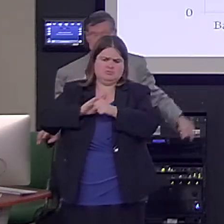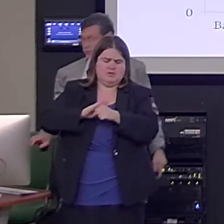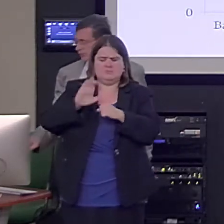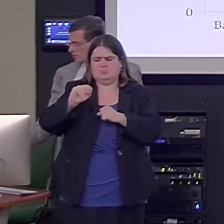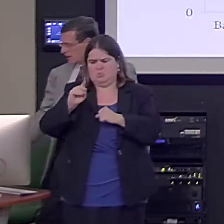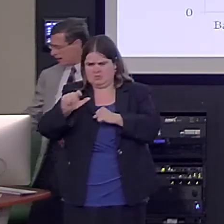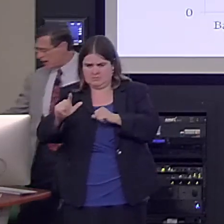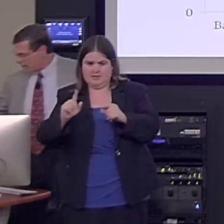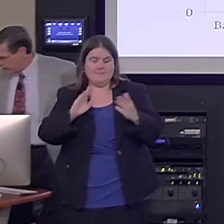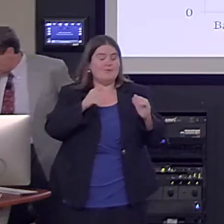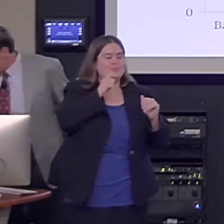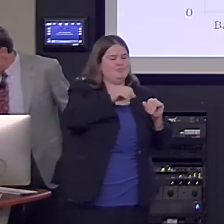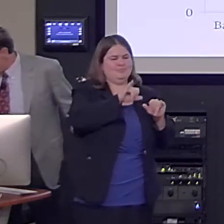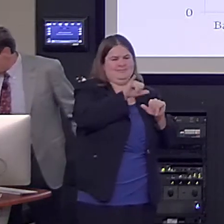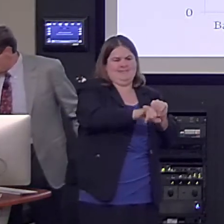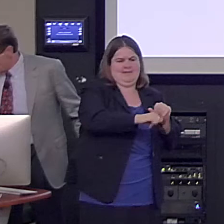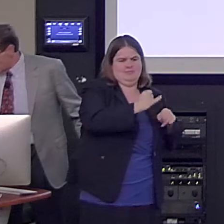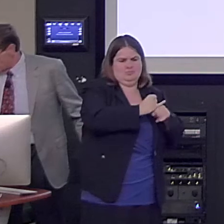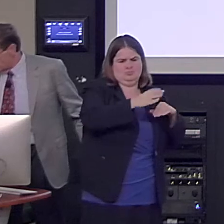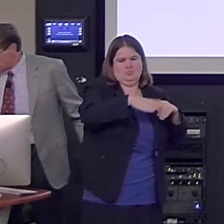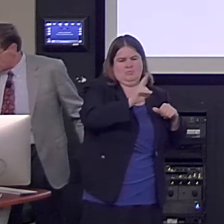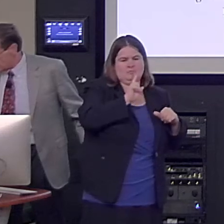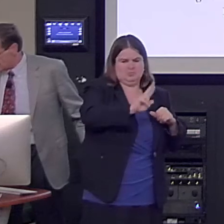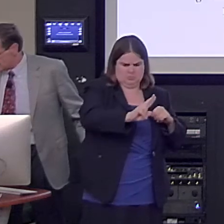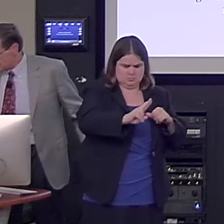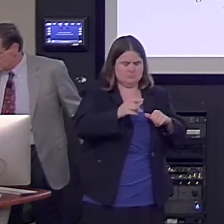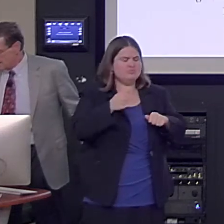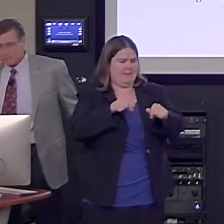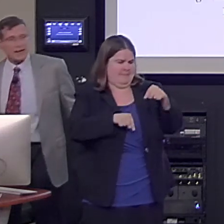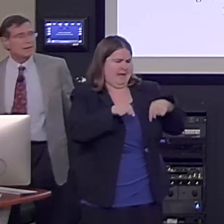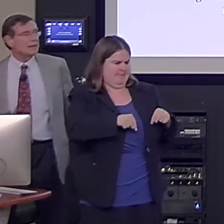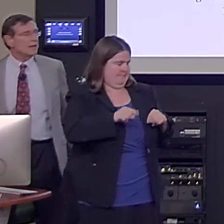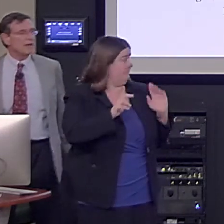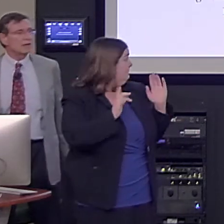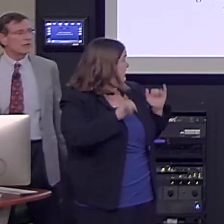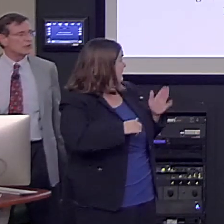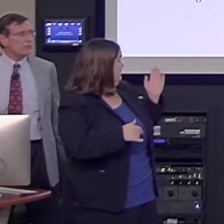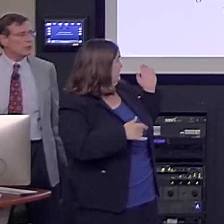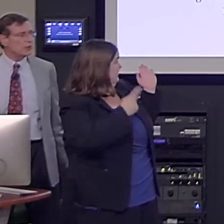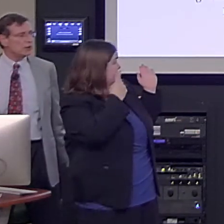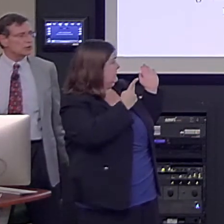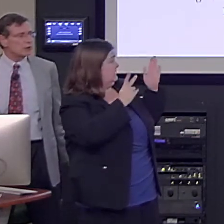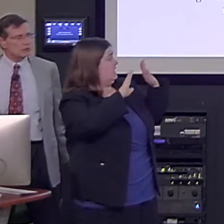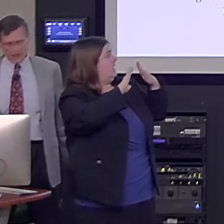to the children taken out before. Let's see if I can go back. Here the community controls.